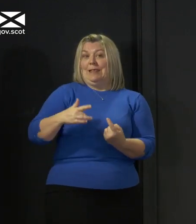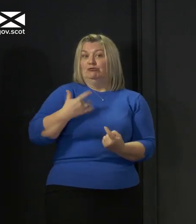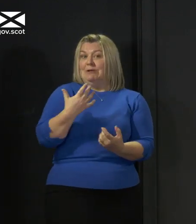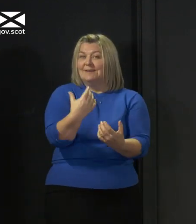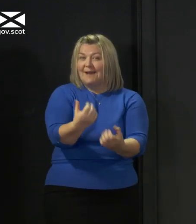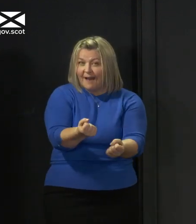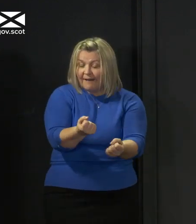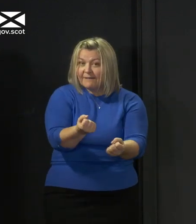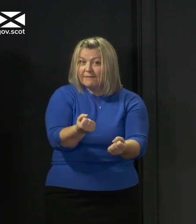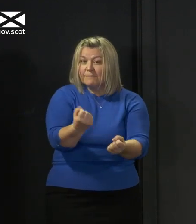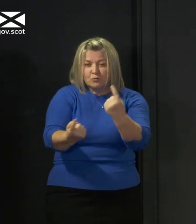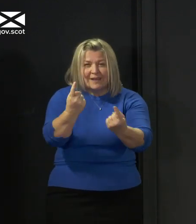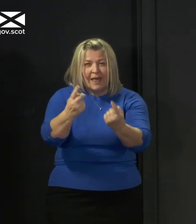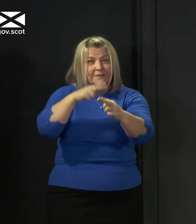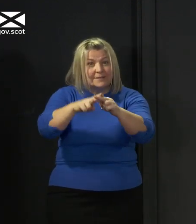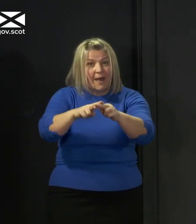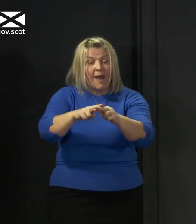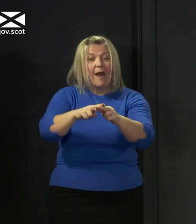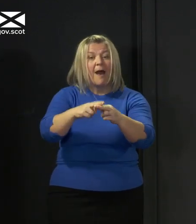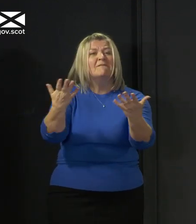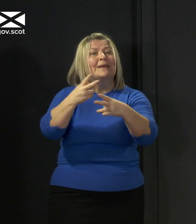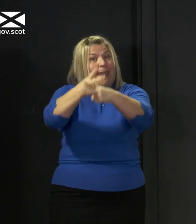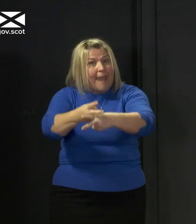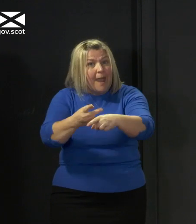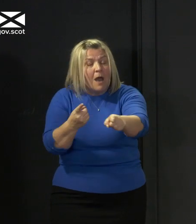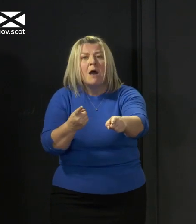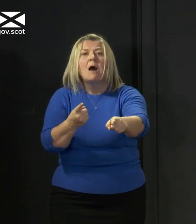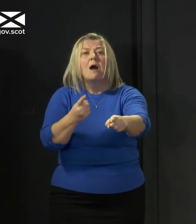they haven't got what they need to contact us directly so that we can take